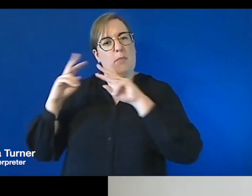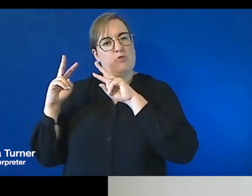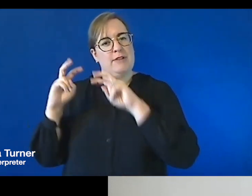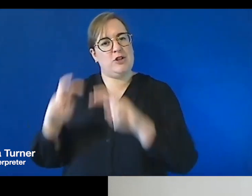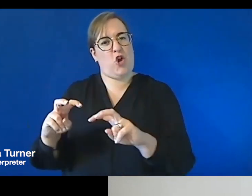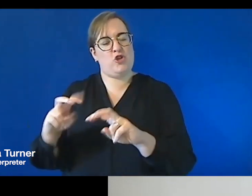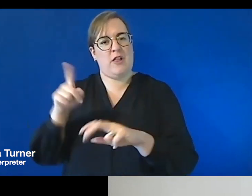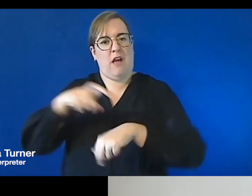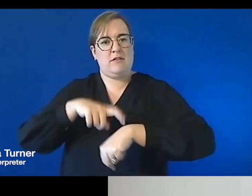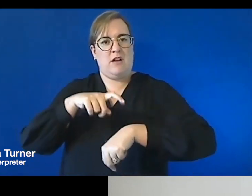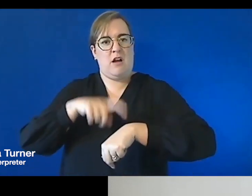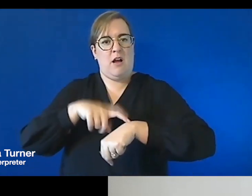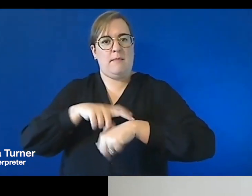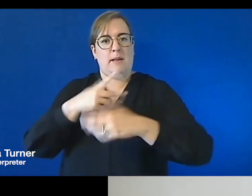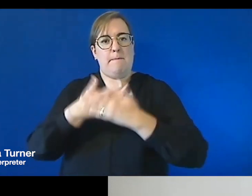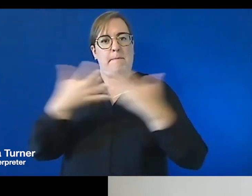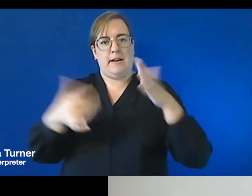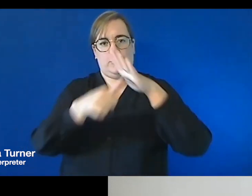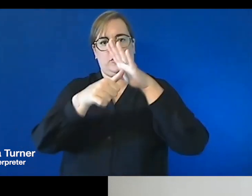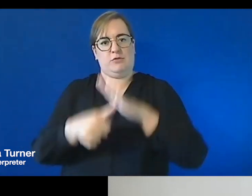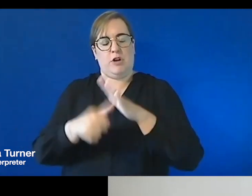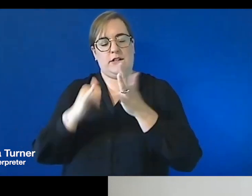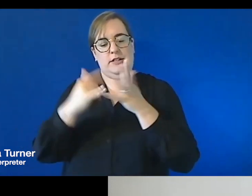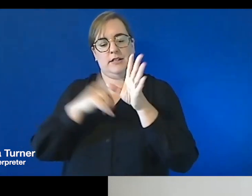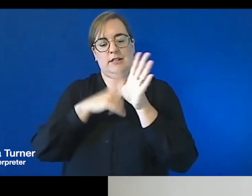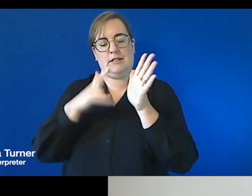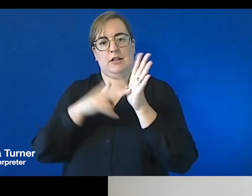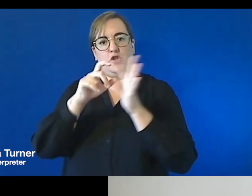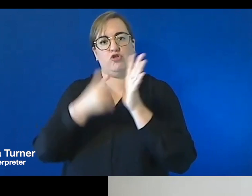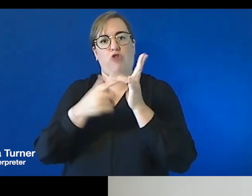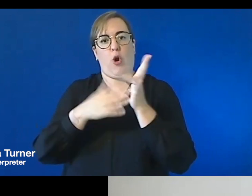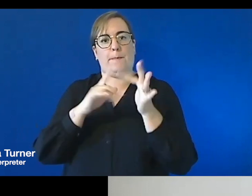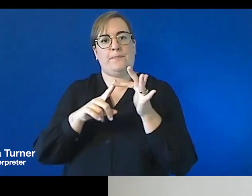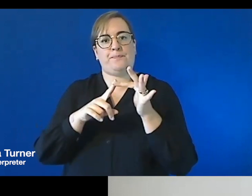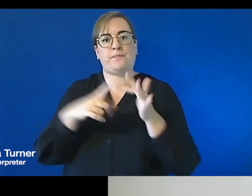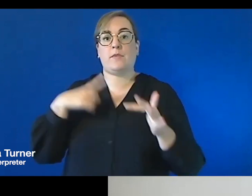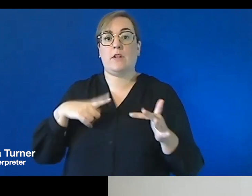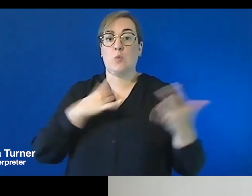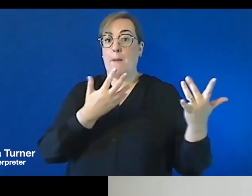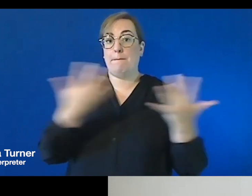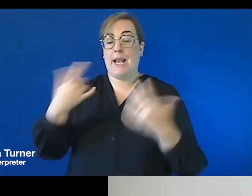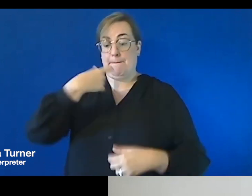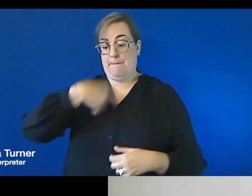depression syndrome and related condition and that's why many of the patients like me used very